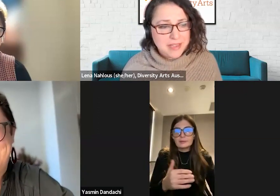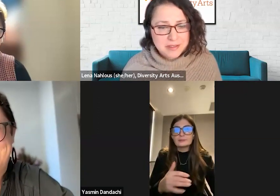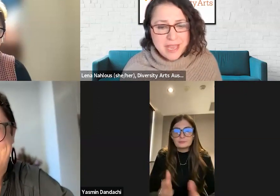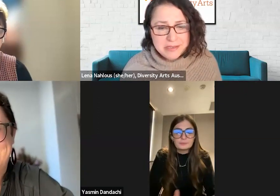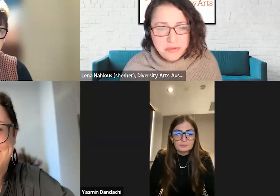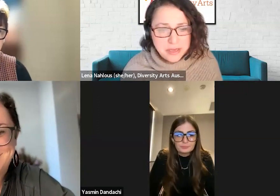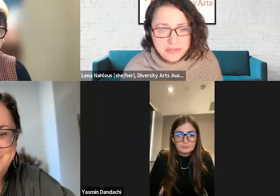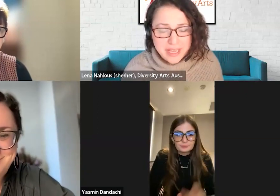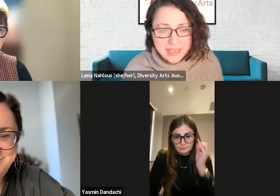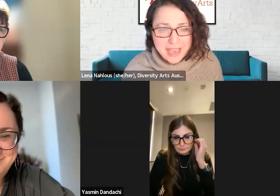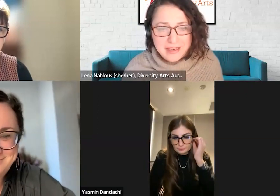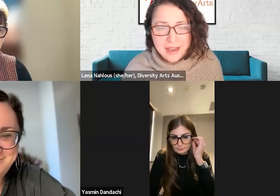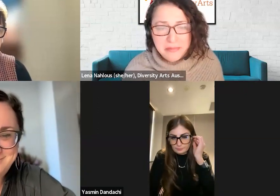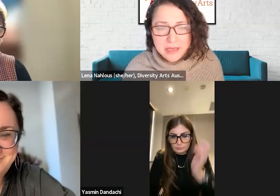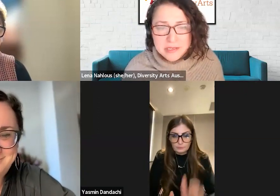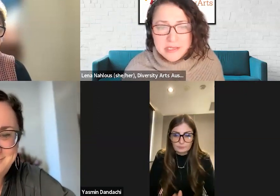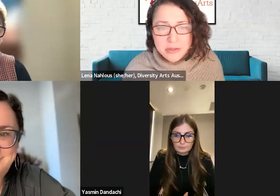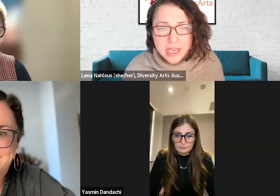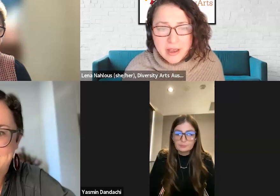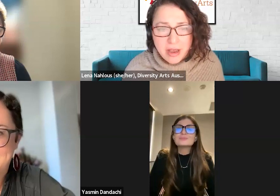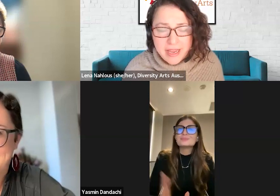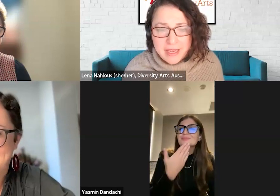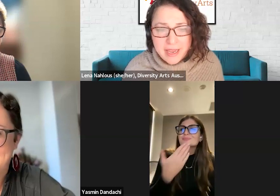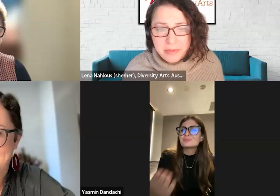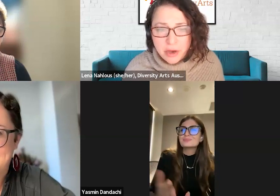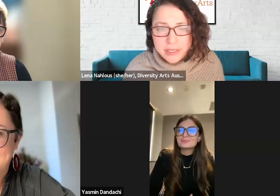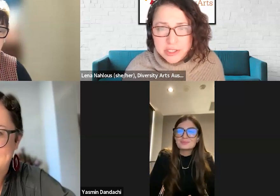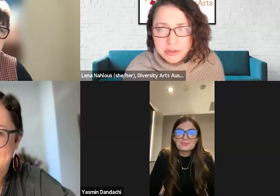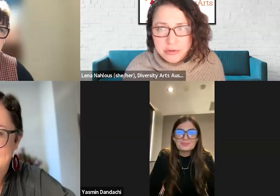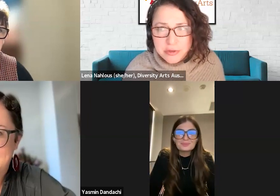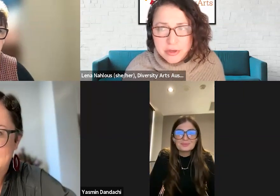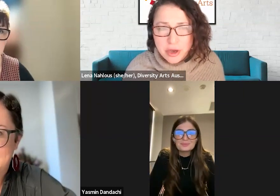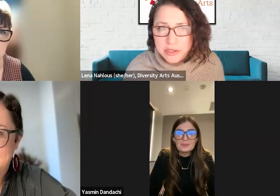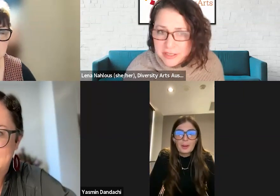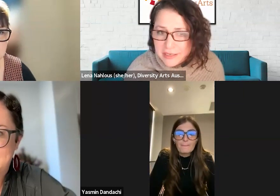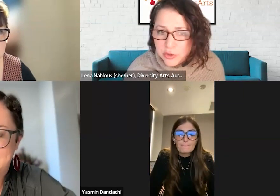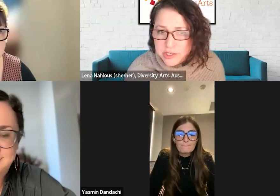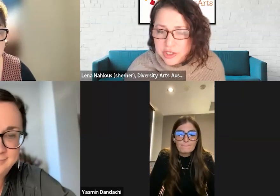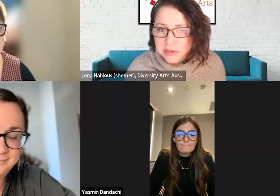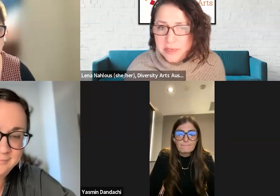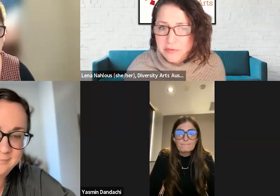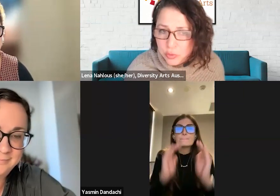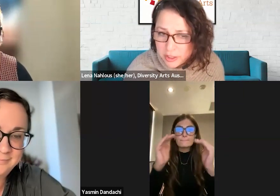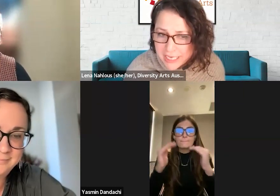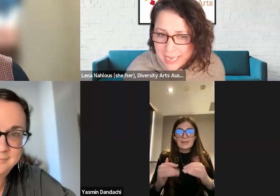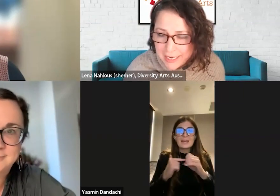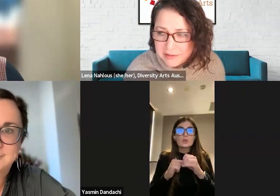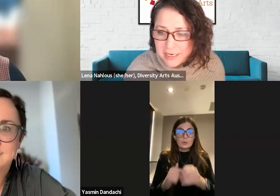Thanks so much for that, Kate. Cecilia, I am going to go to the next question, but if you wanted to add anything